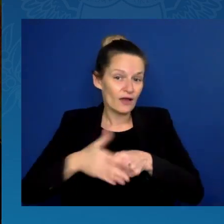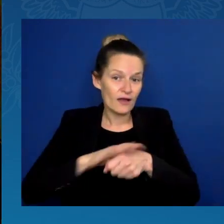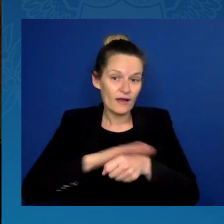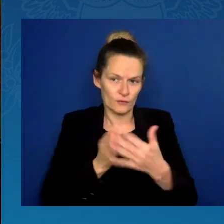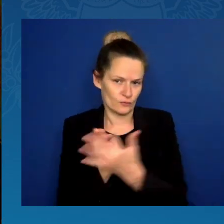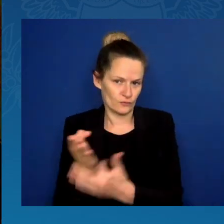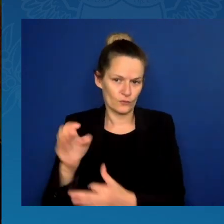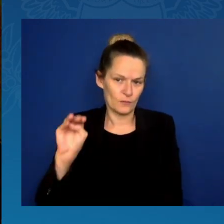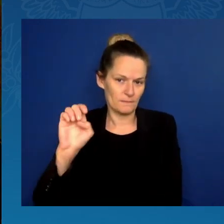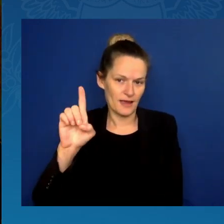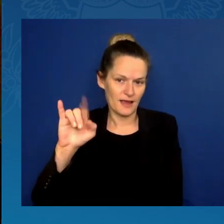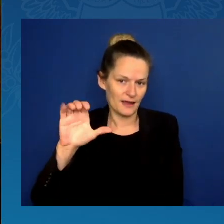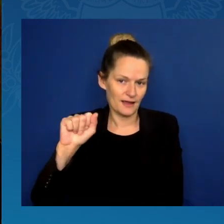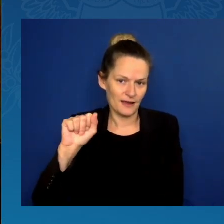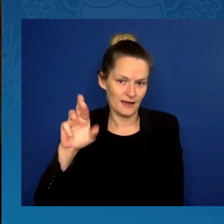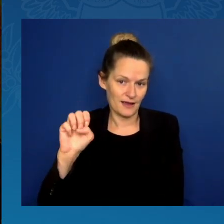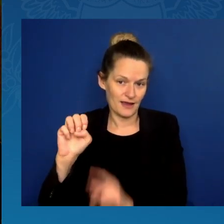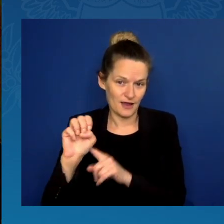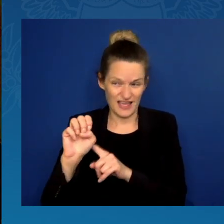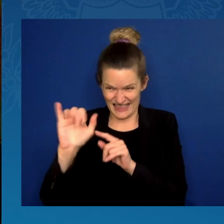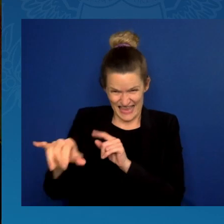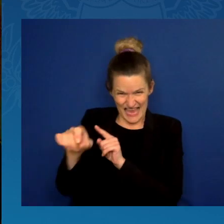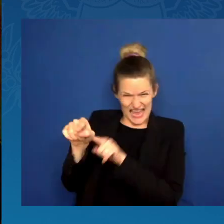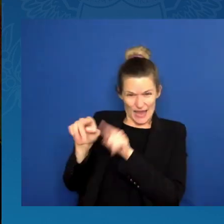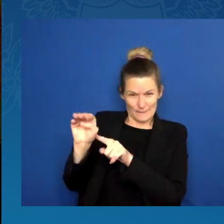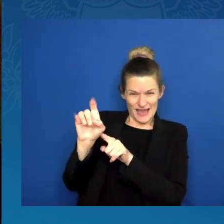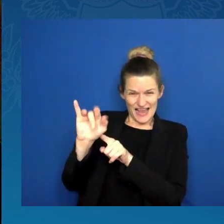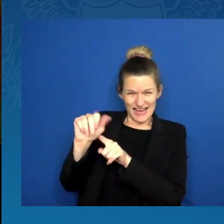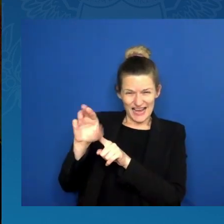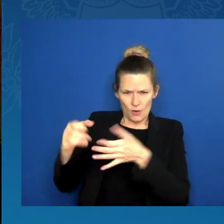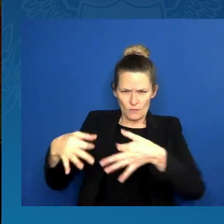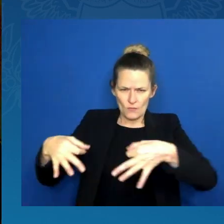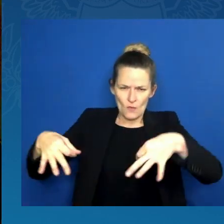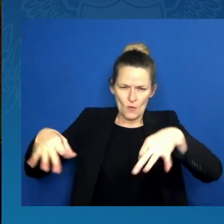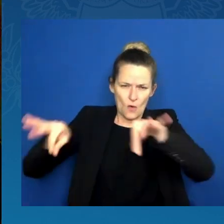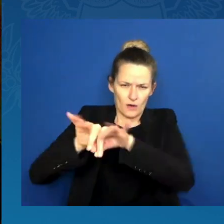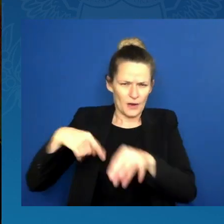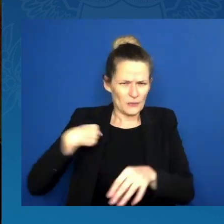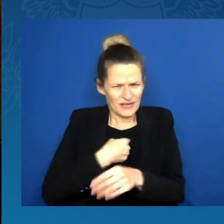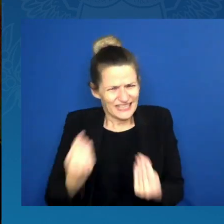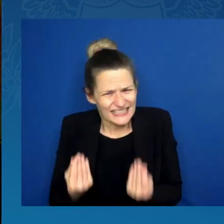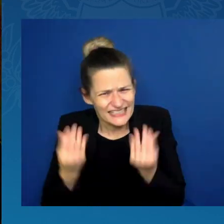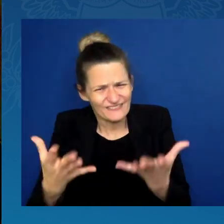And it's important that we legislate equitable access to reproductive health care for Nevadans on Medicaid.